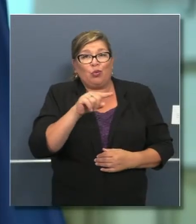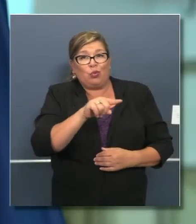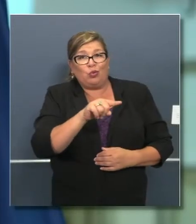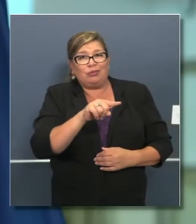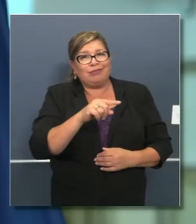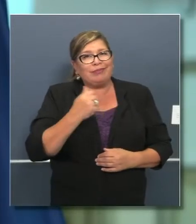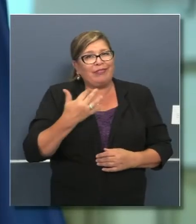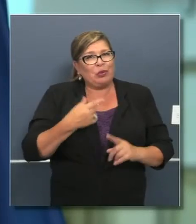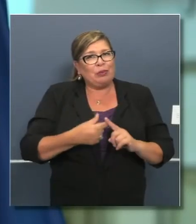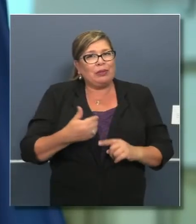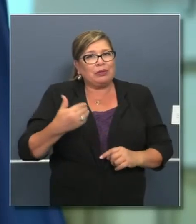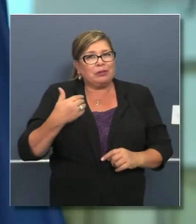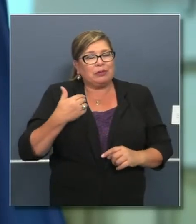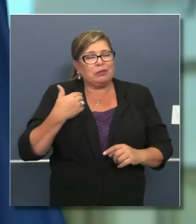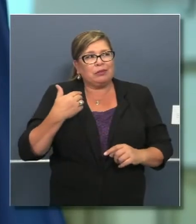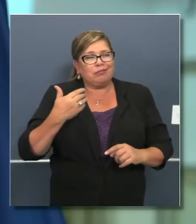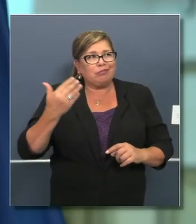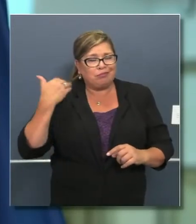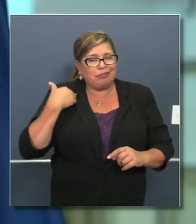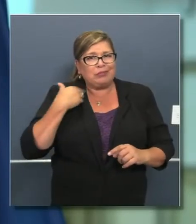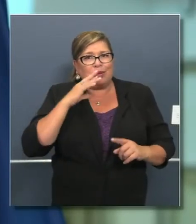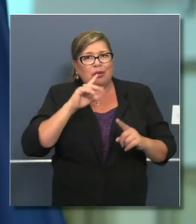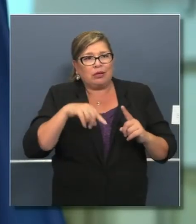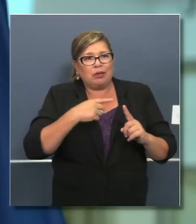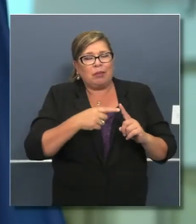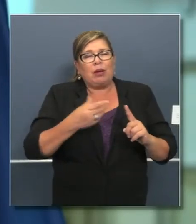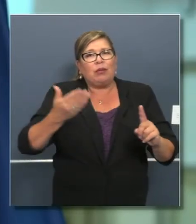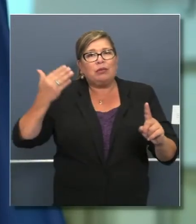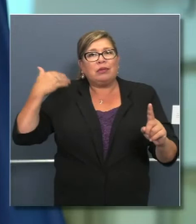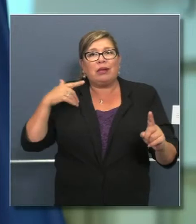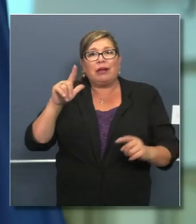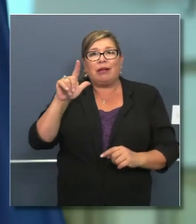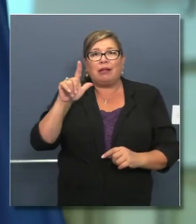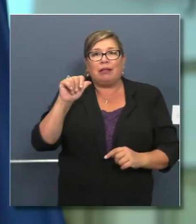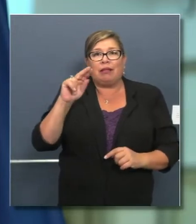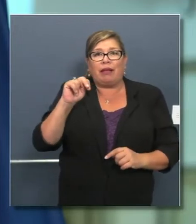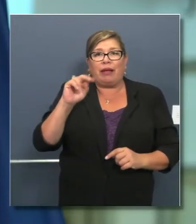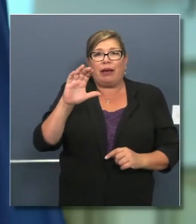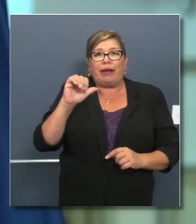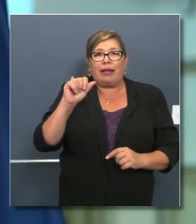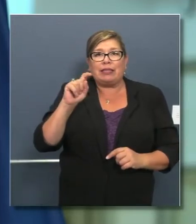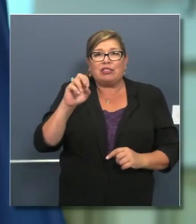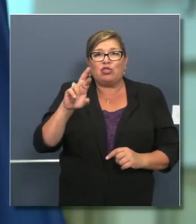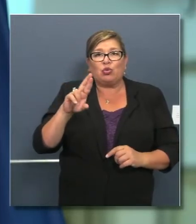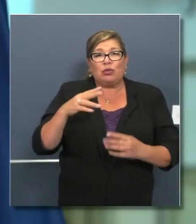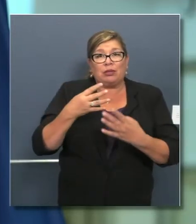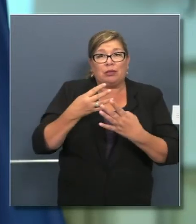months ago X number of weeks ago talked about Lancaster prison we've seen some things begin